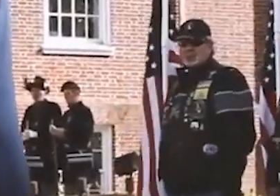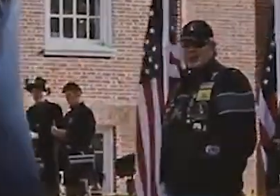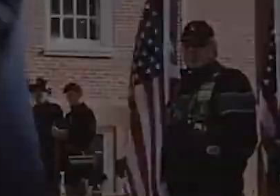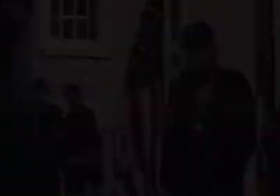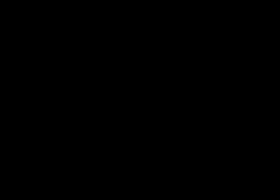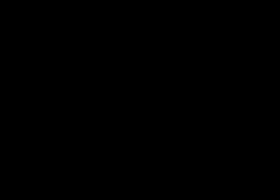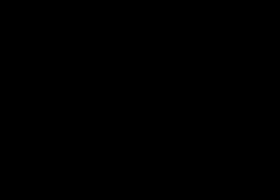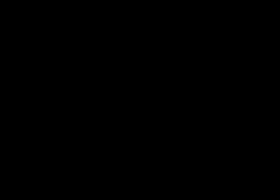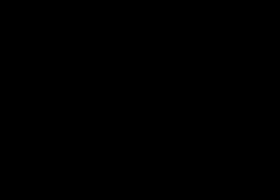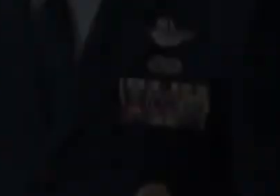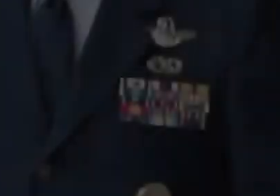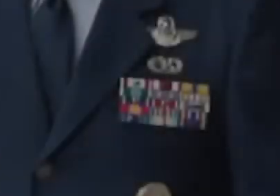She is